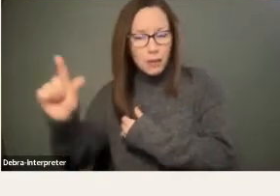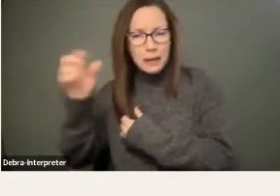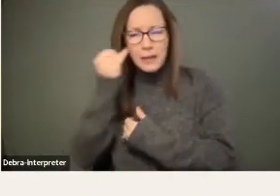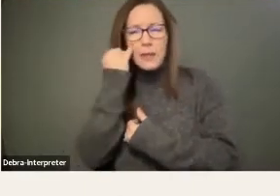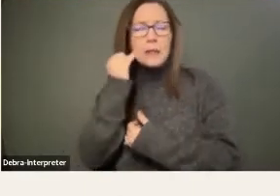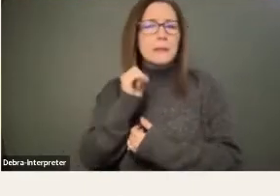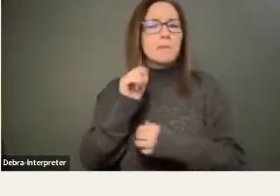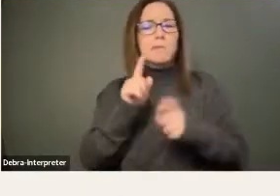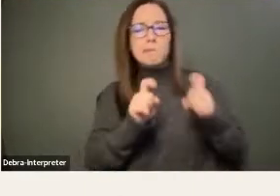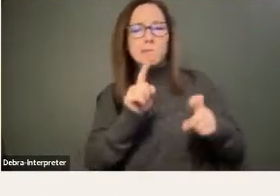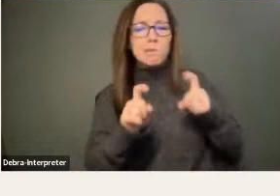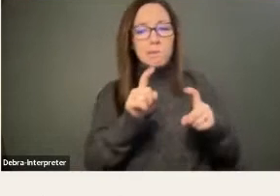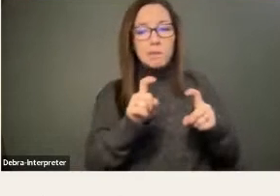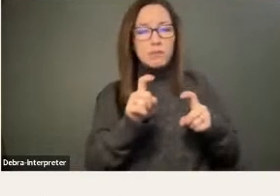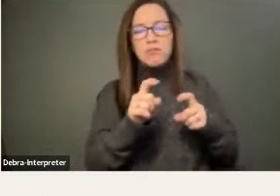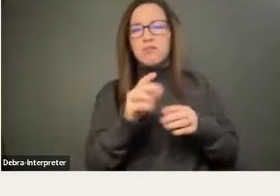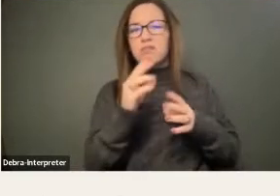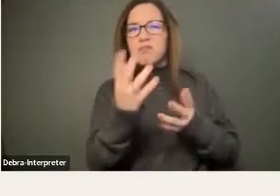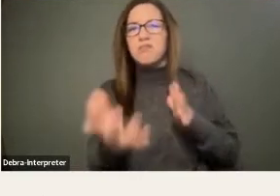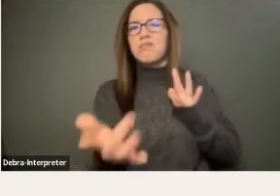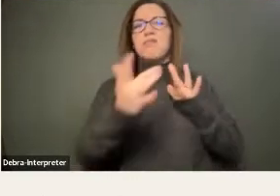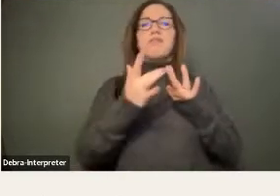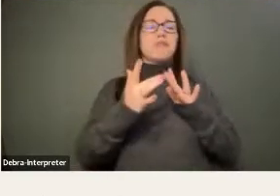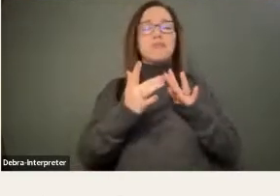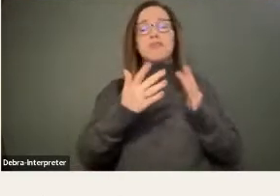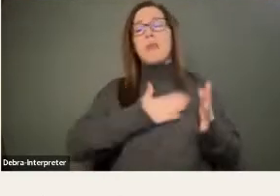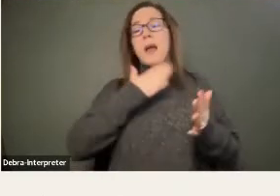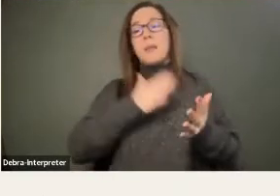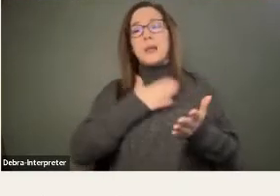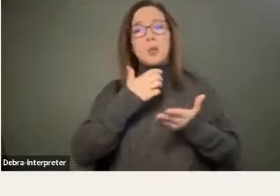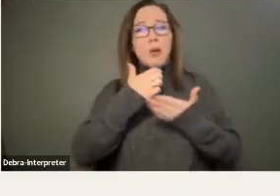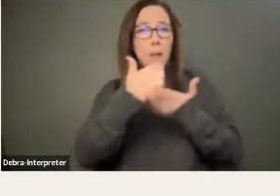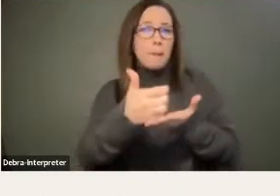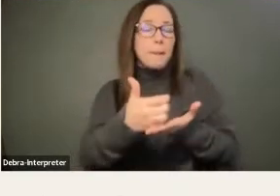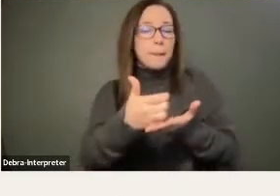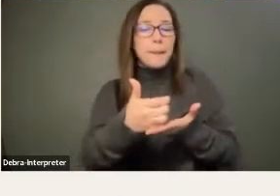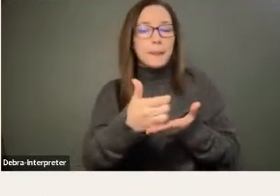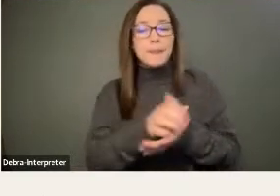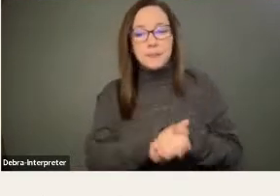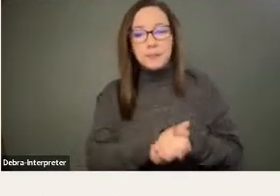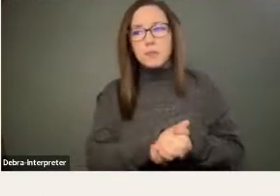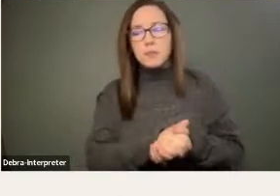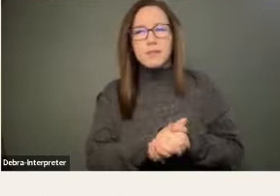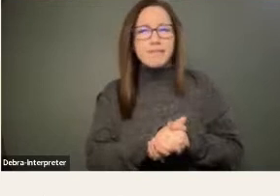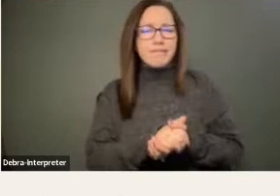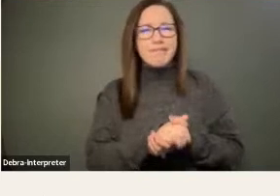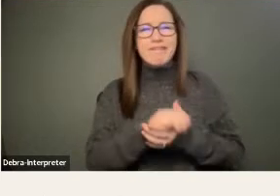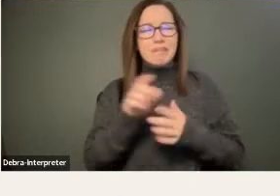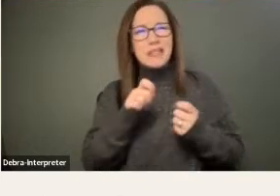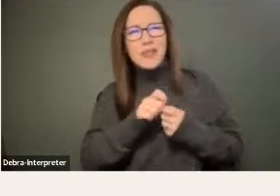resource tools that we have at the library. And if you have KW*ESZ about that, we will show you how to